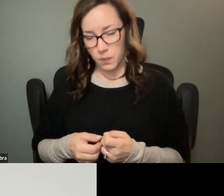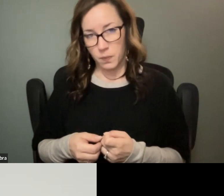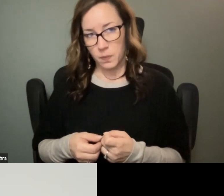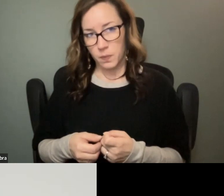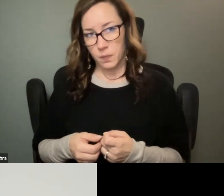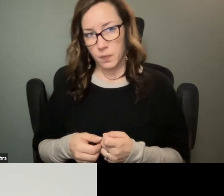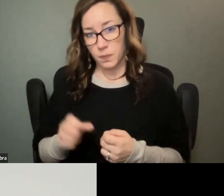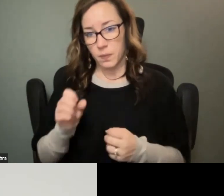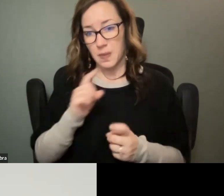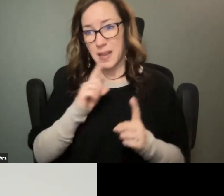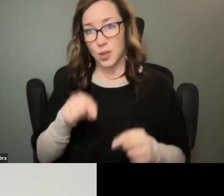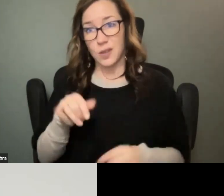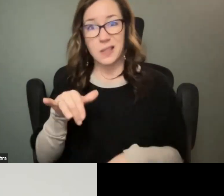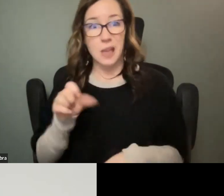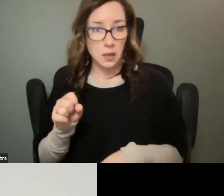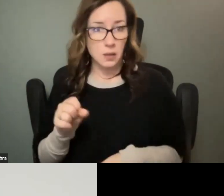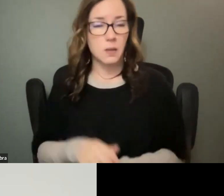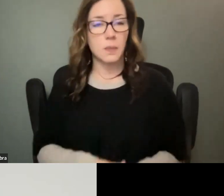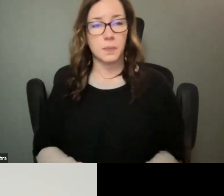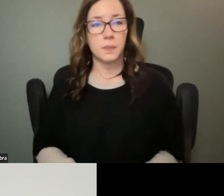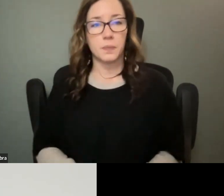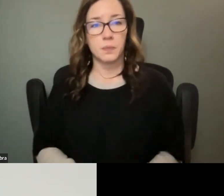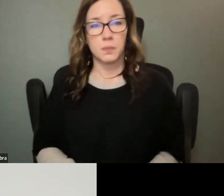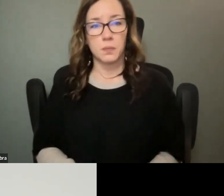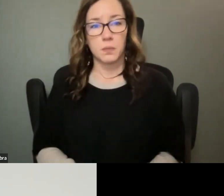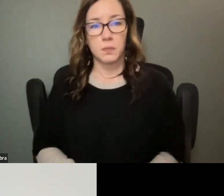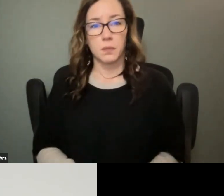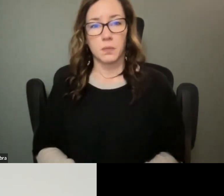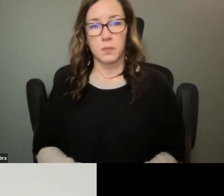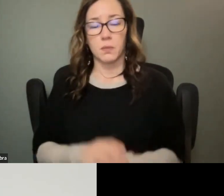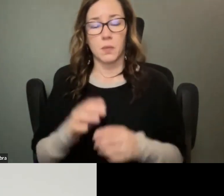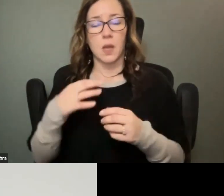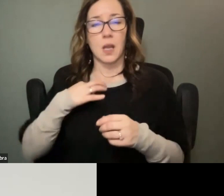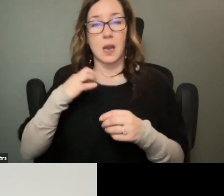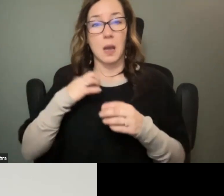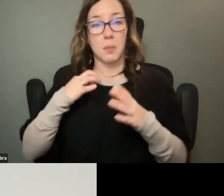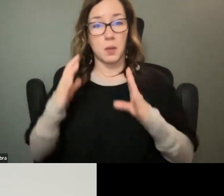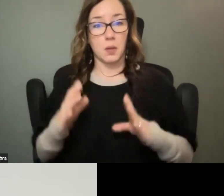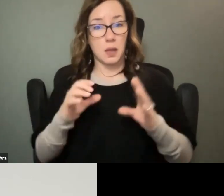yes but